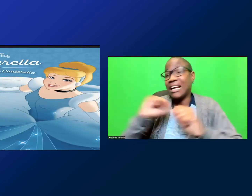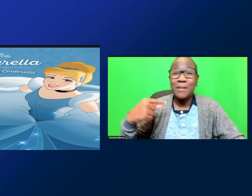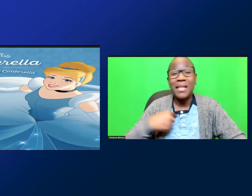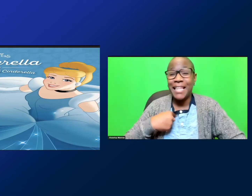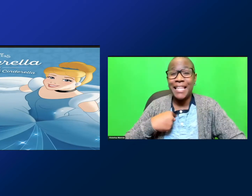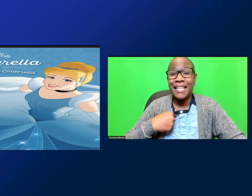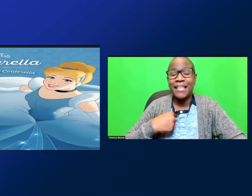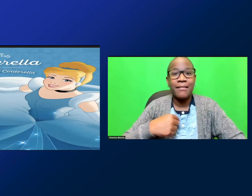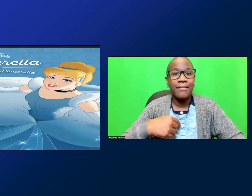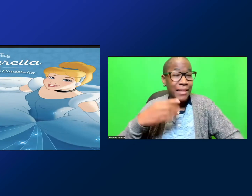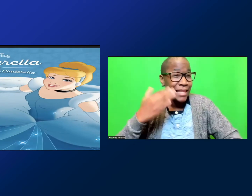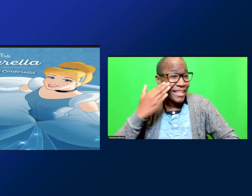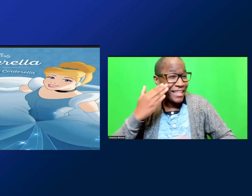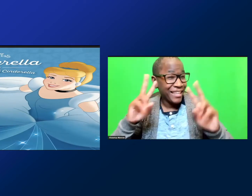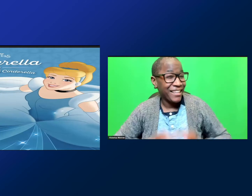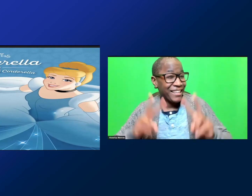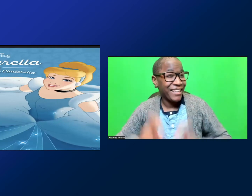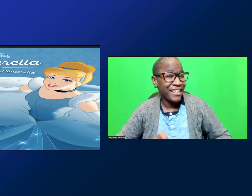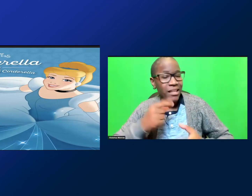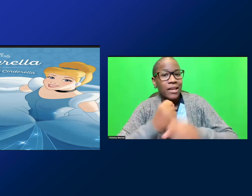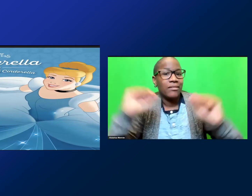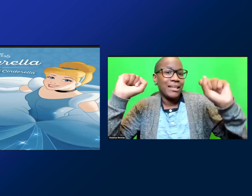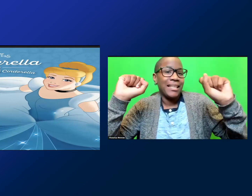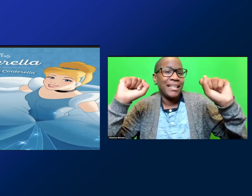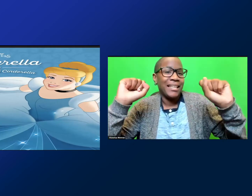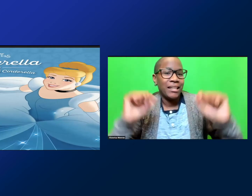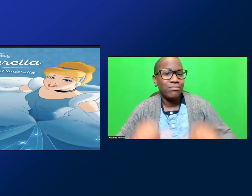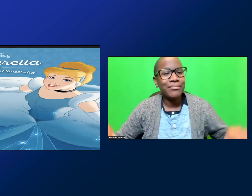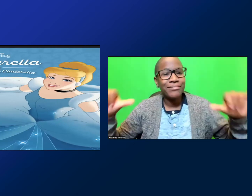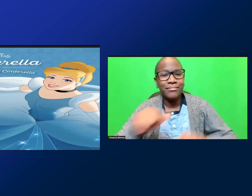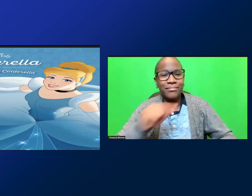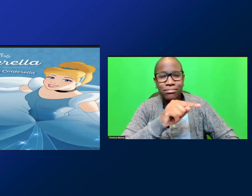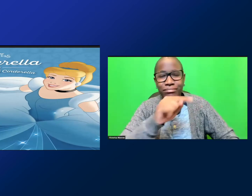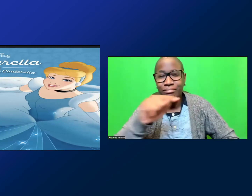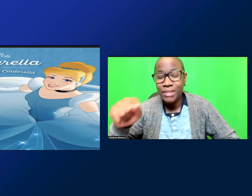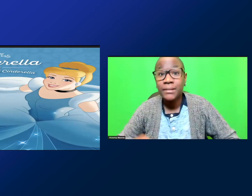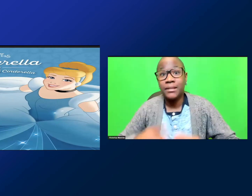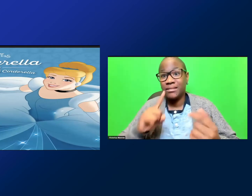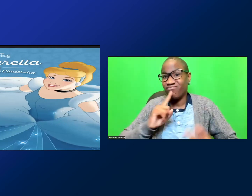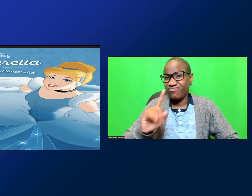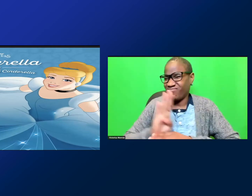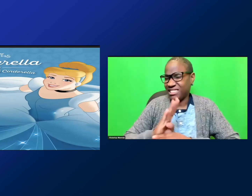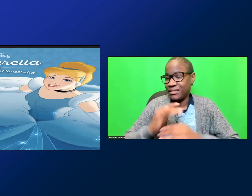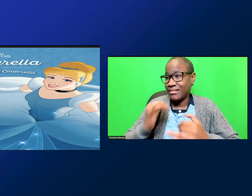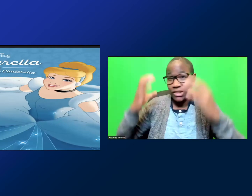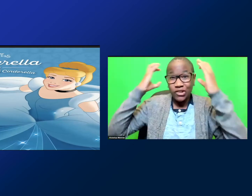an oppressive one that is rampant with sexism it's got that damsel in distress story line where the